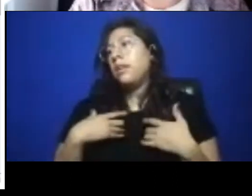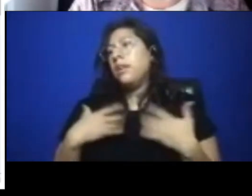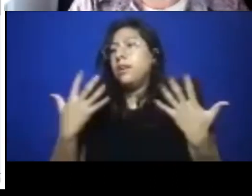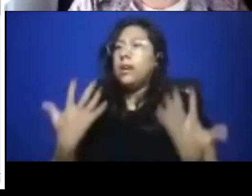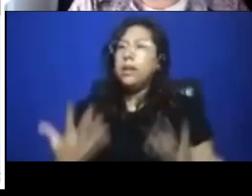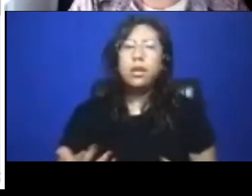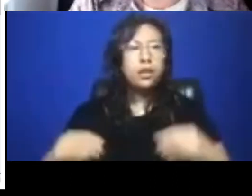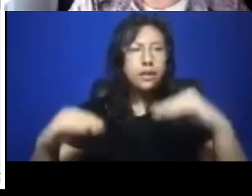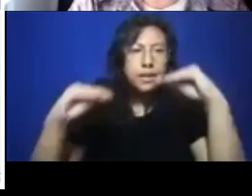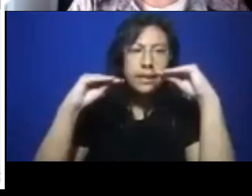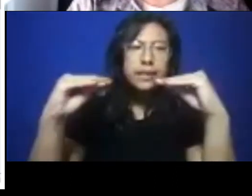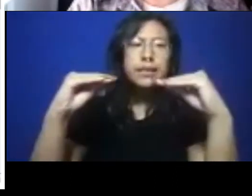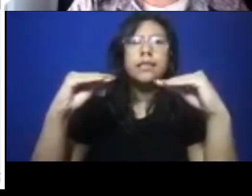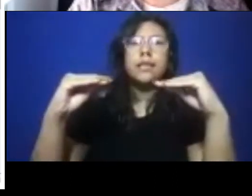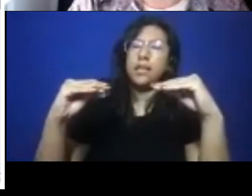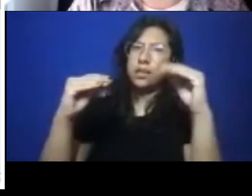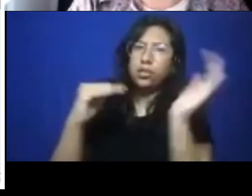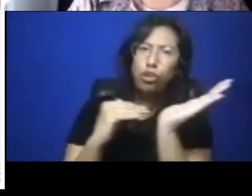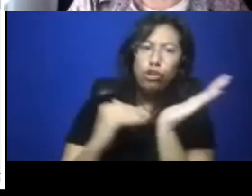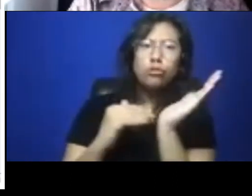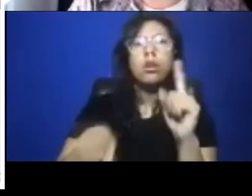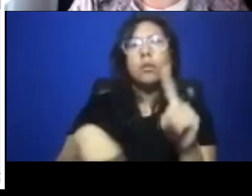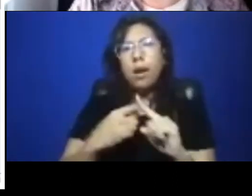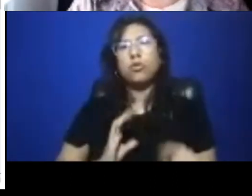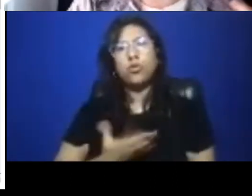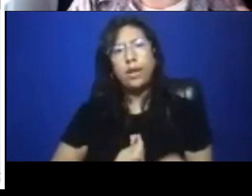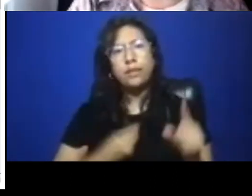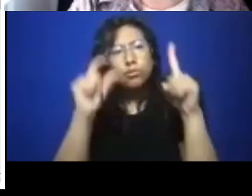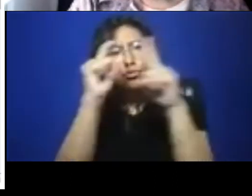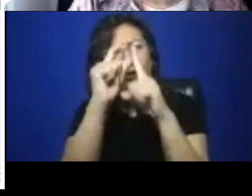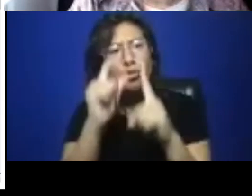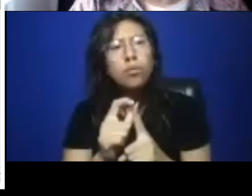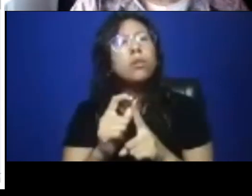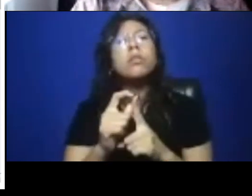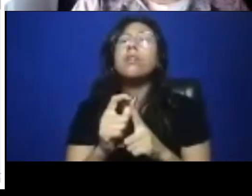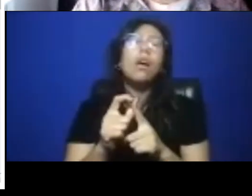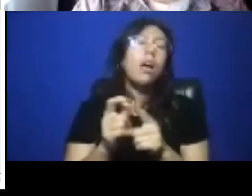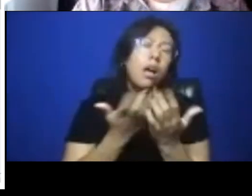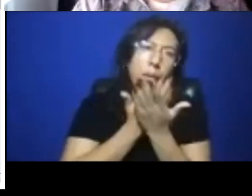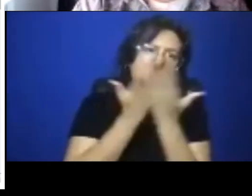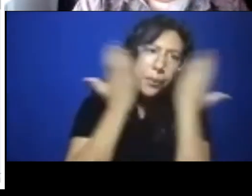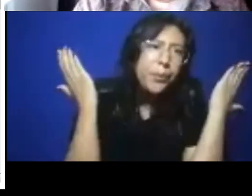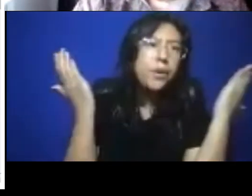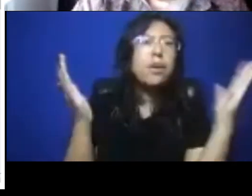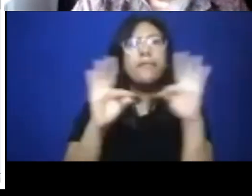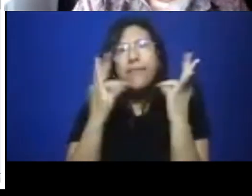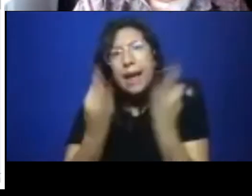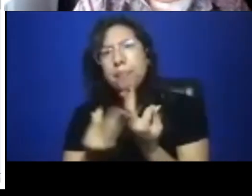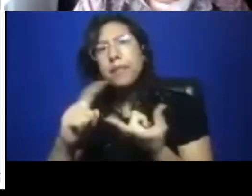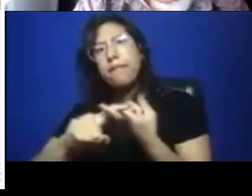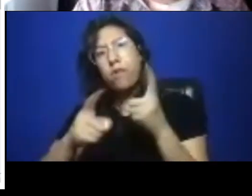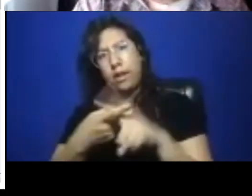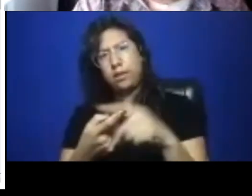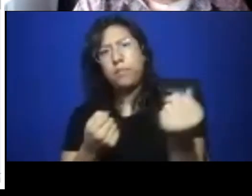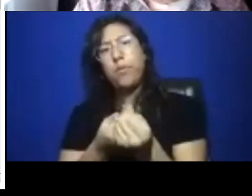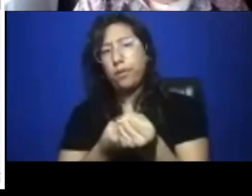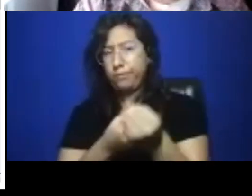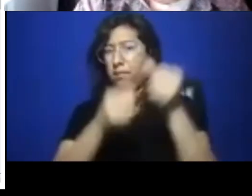about trans terms, lack of family or friend support. Yes, all of those things. Excellent, definitely all of those things.